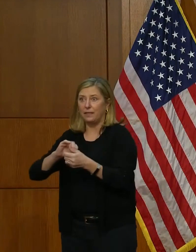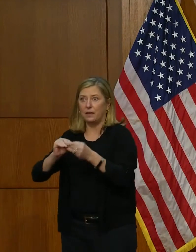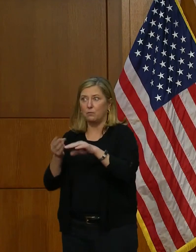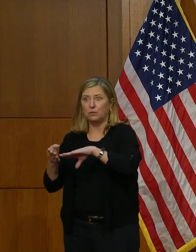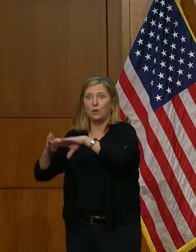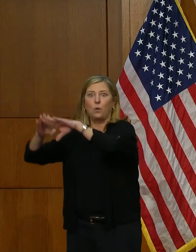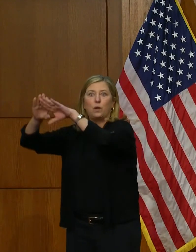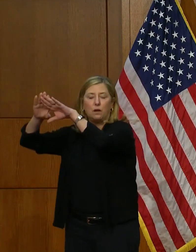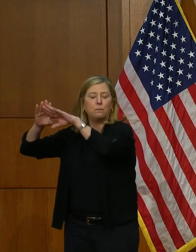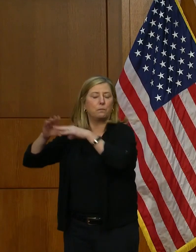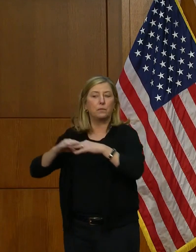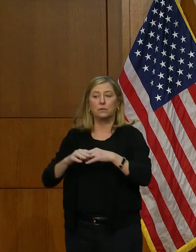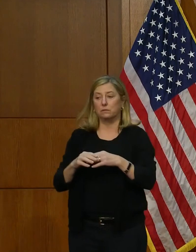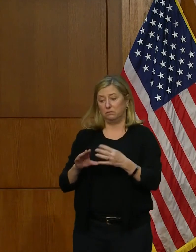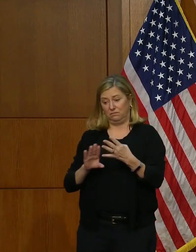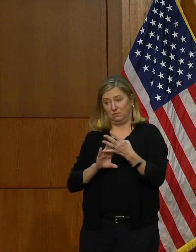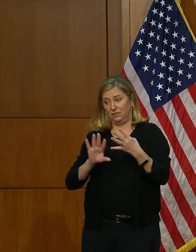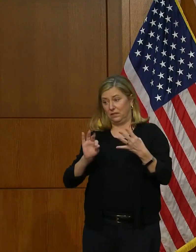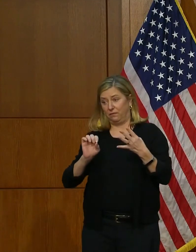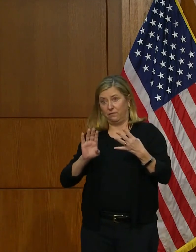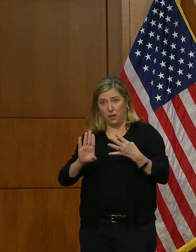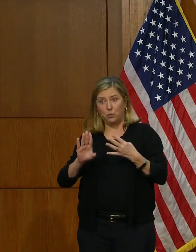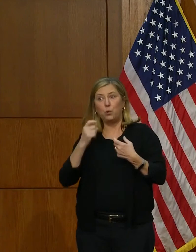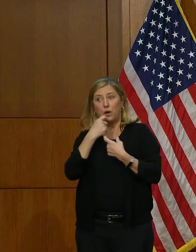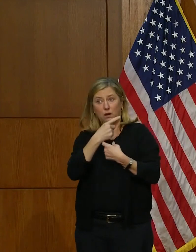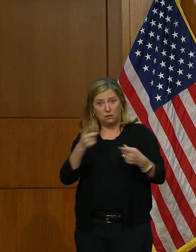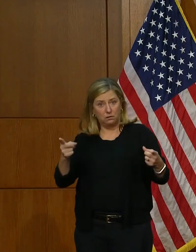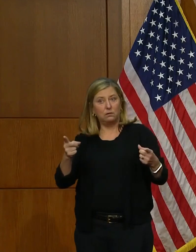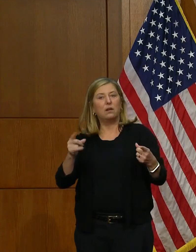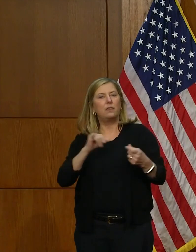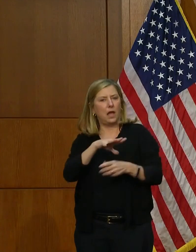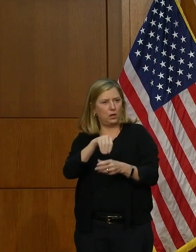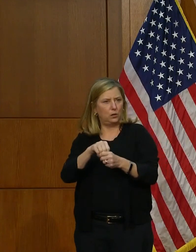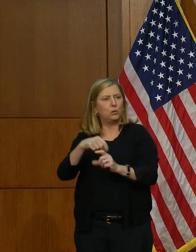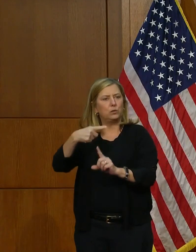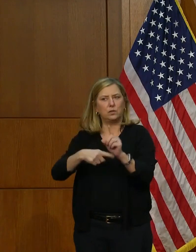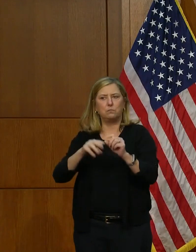VACCINATIONS ARE GOING UP. WE MADE THE ANNOUNCEMENT AT THE